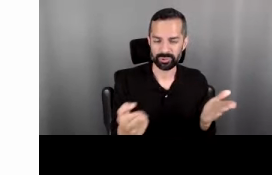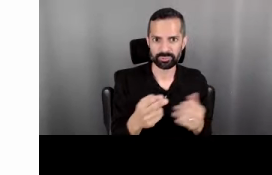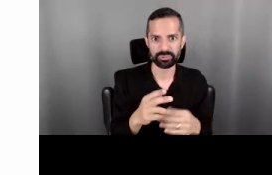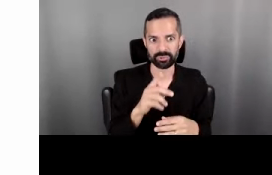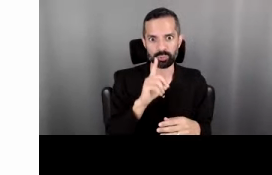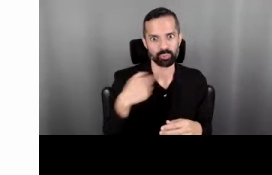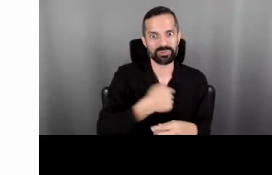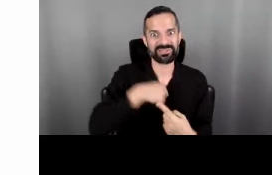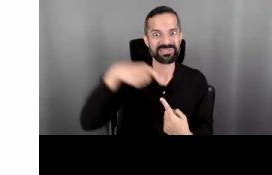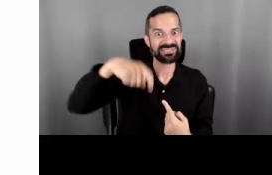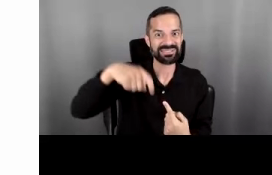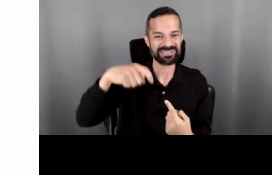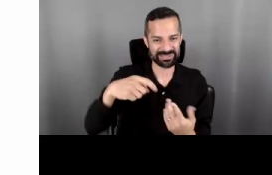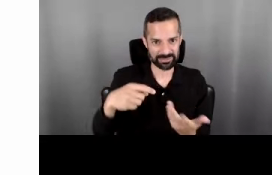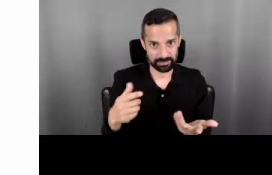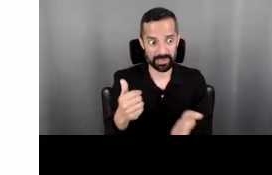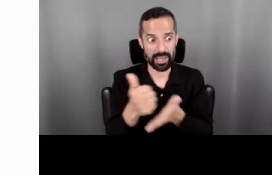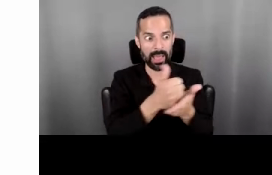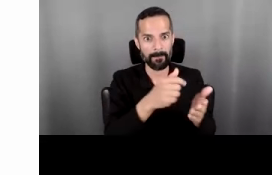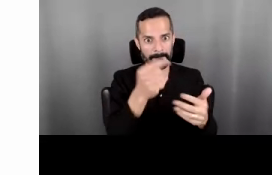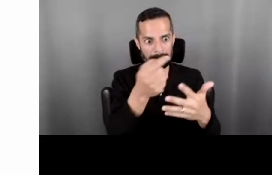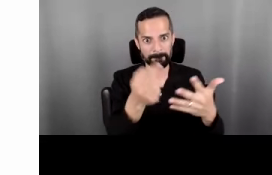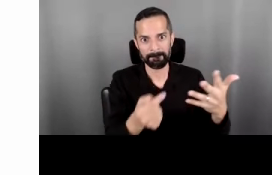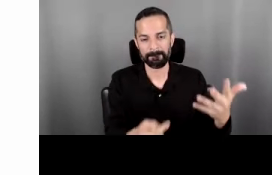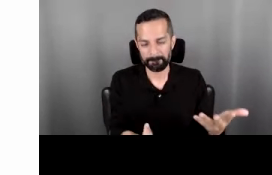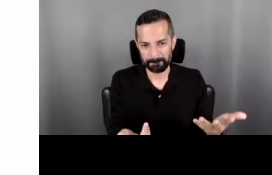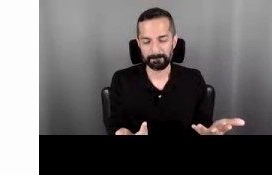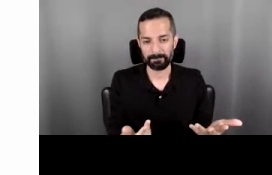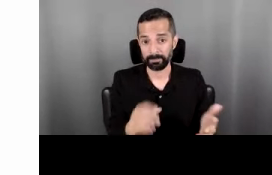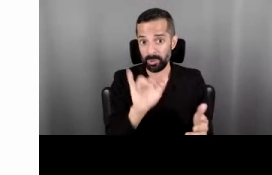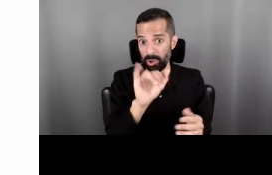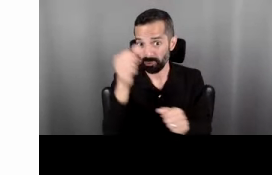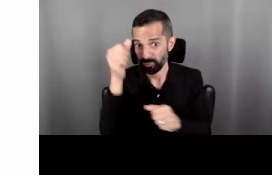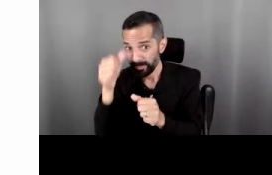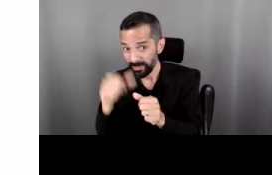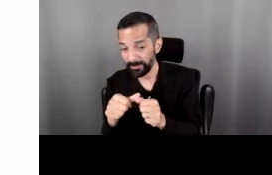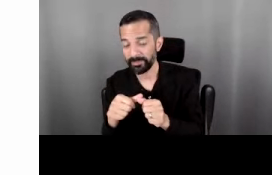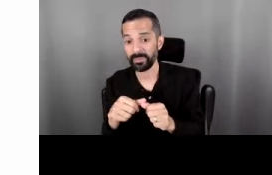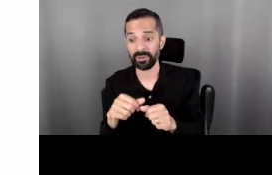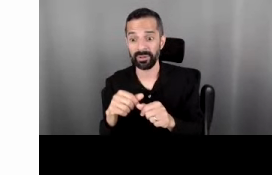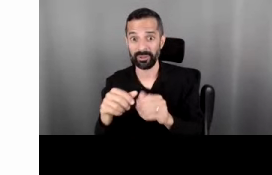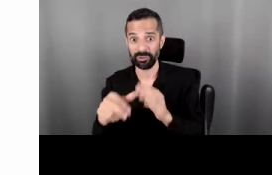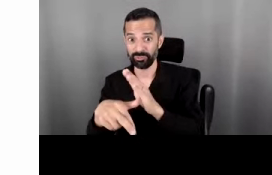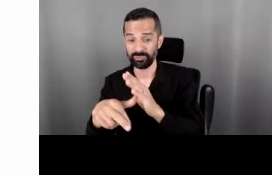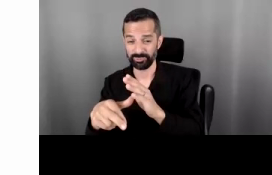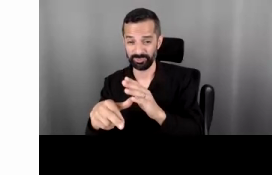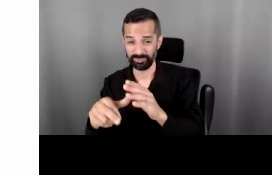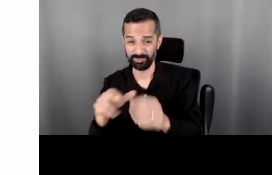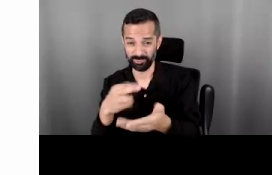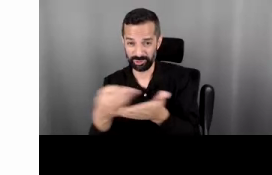And again, keeping in mind the resource committee reviewing this absent of the ability